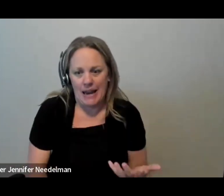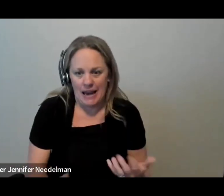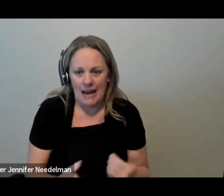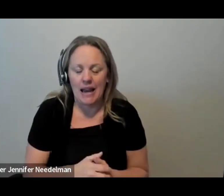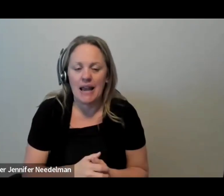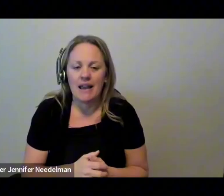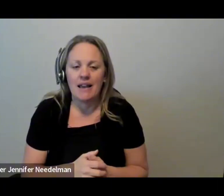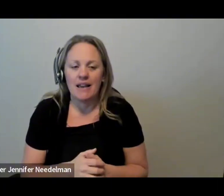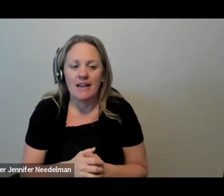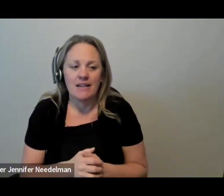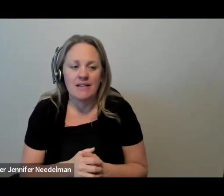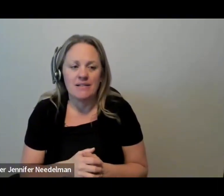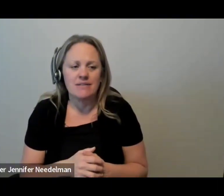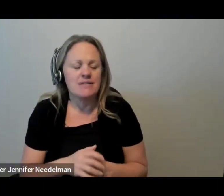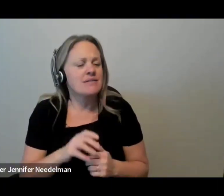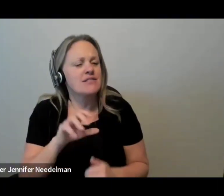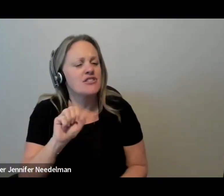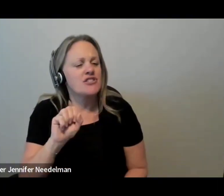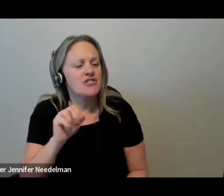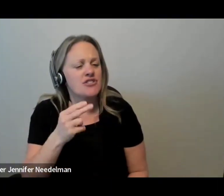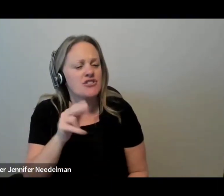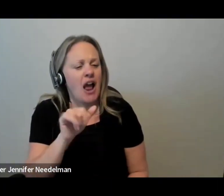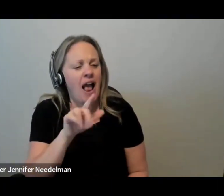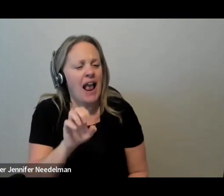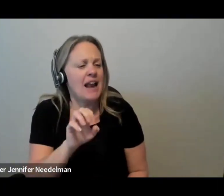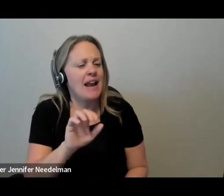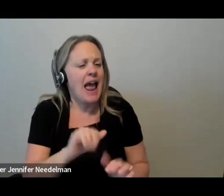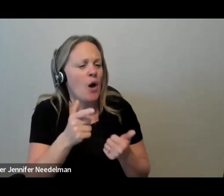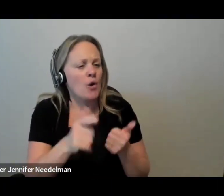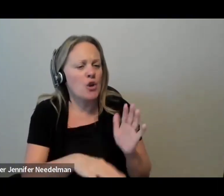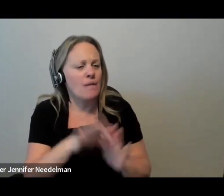Shyanne, how did you find the role at Salesforce as an accessibility professional?